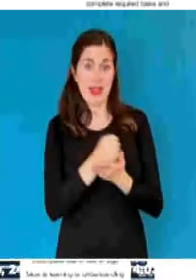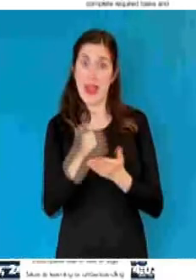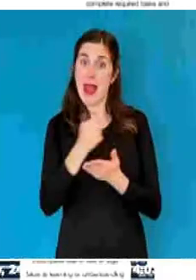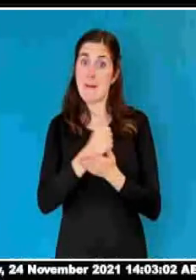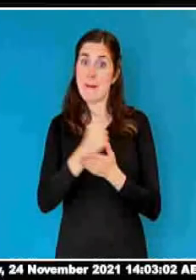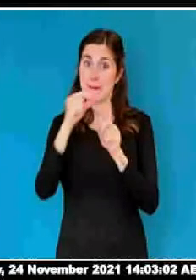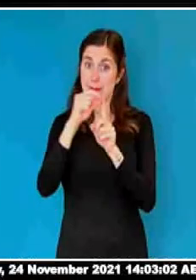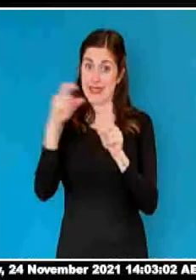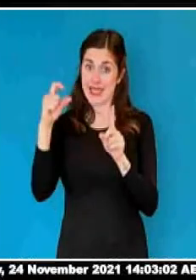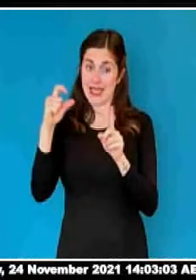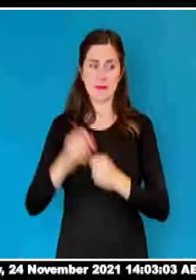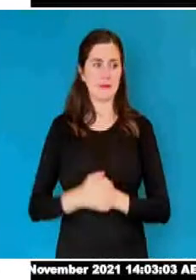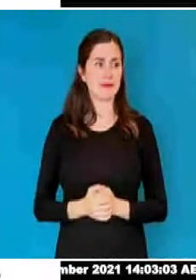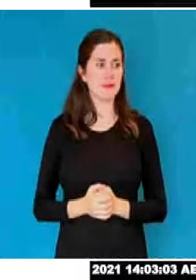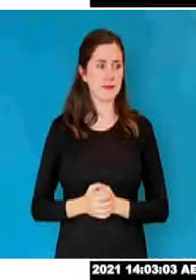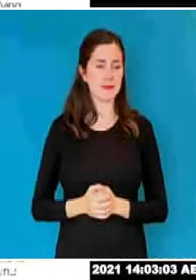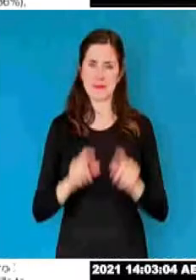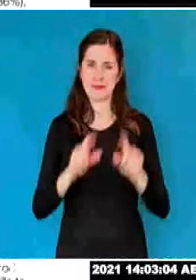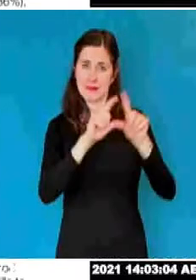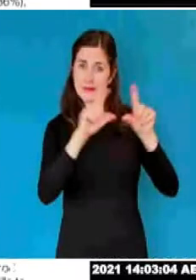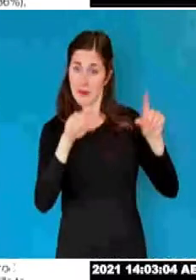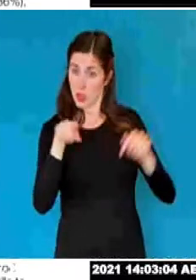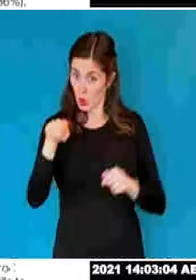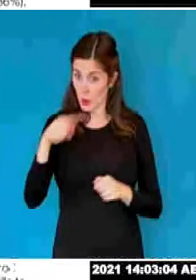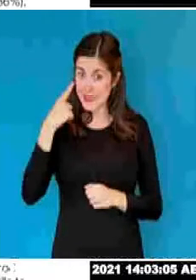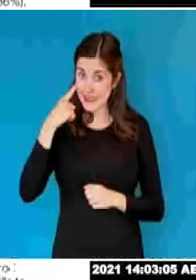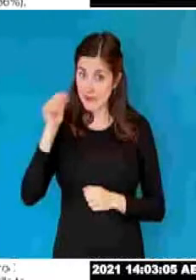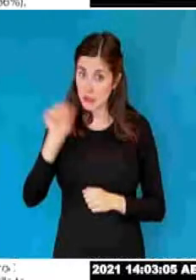that, is this something that you're familiar with? Yes, it is.